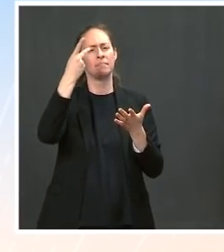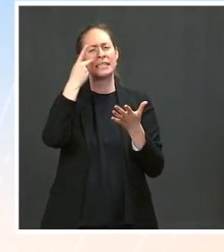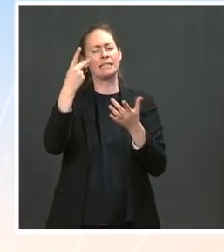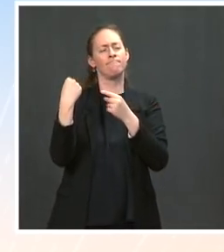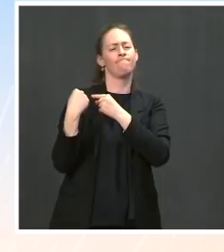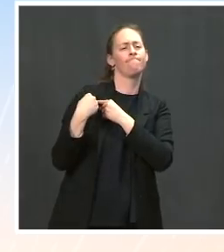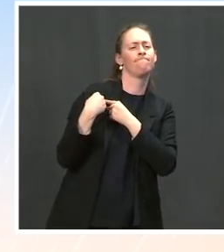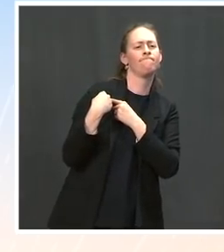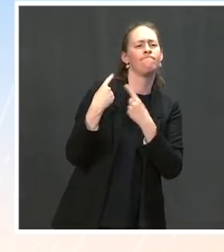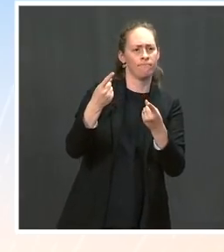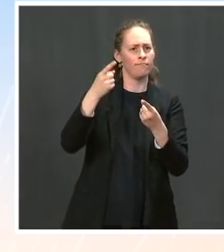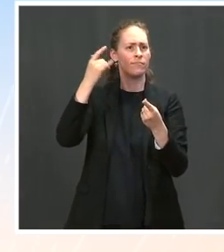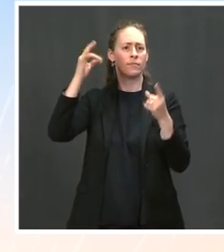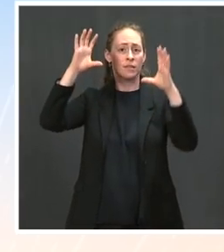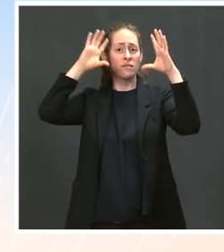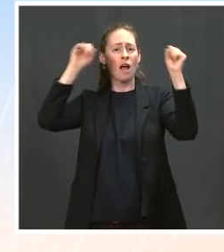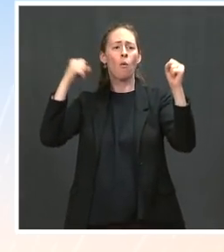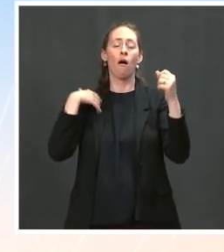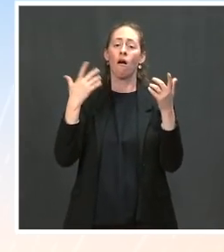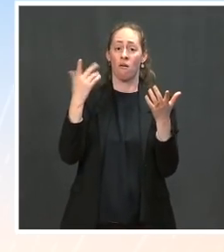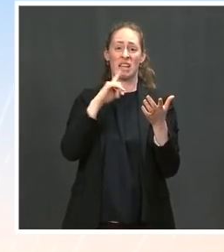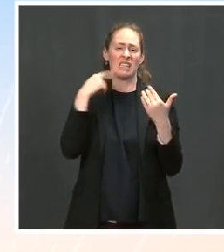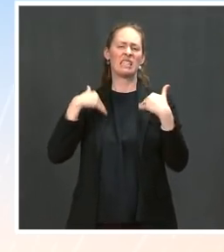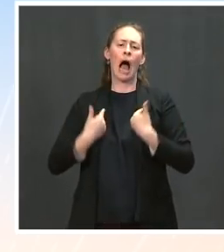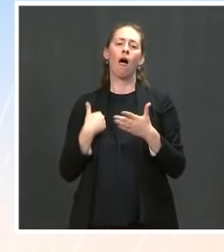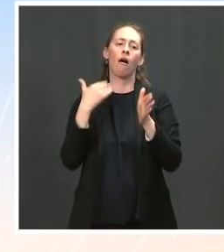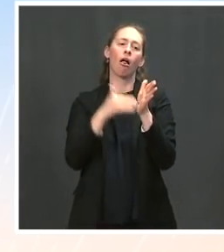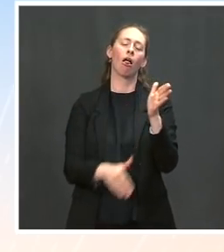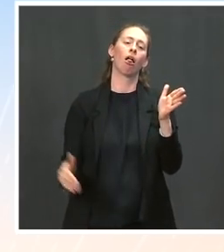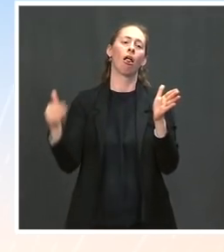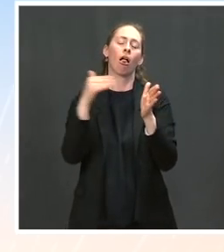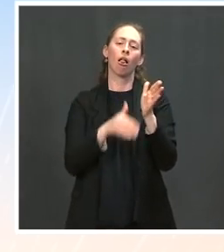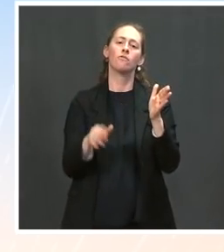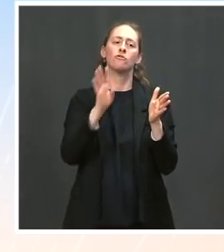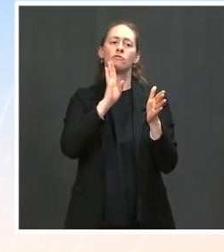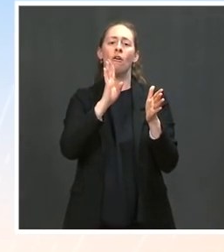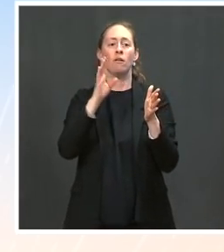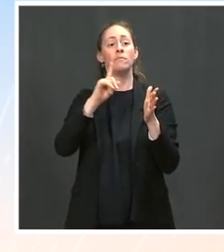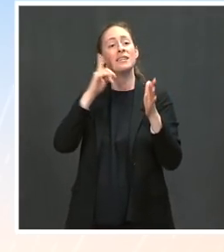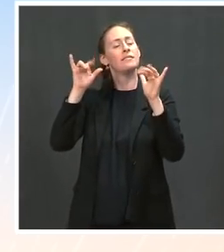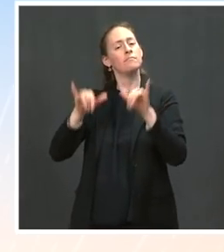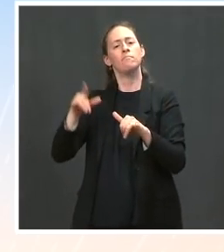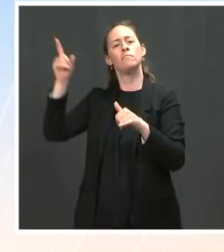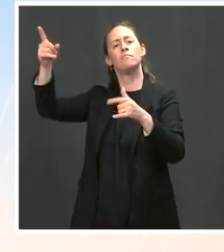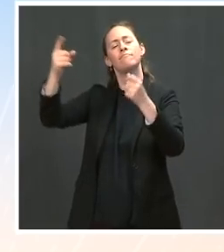saying that his position is that he believes there should be space for peaceful protest. He's been consistent in that.